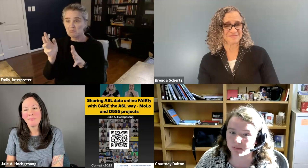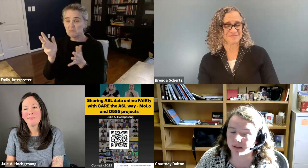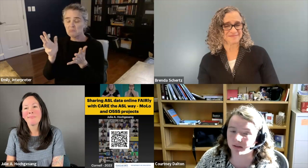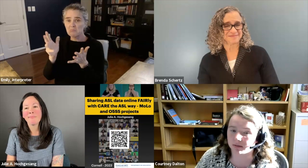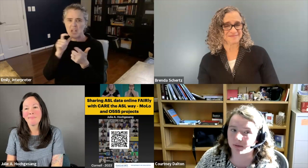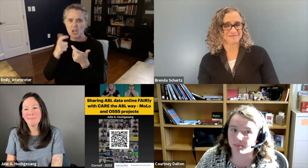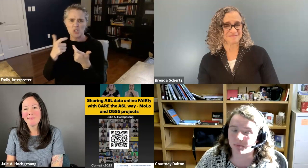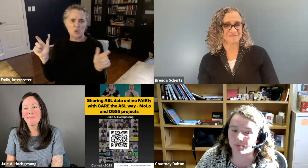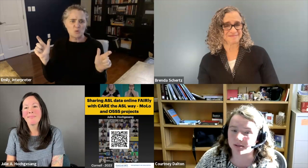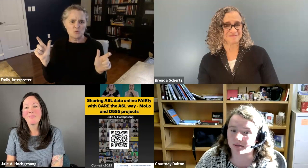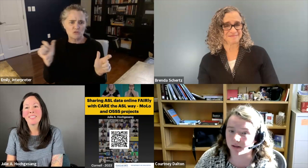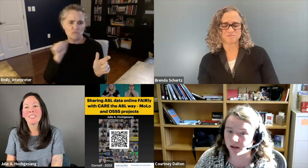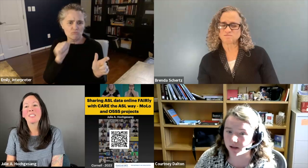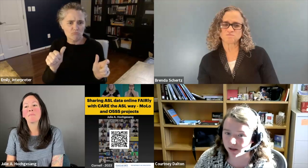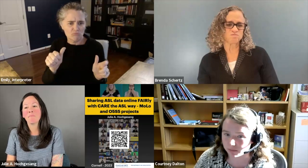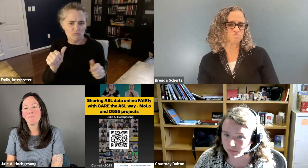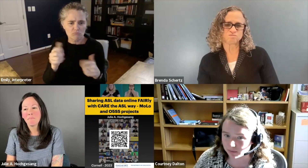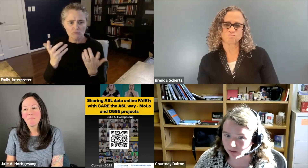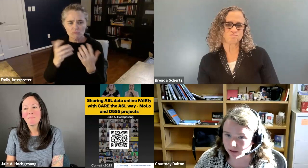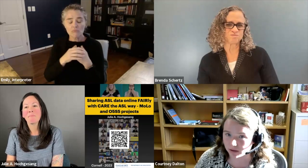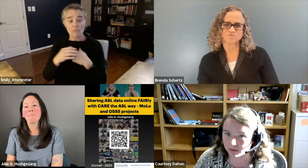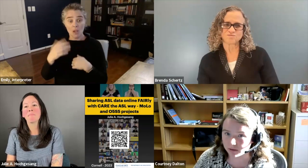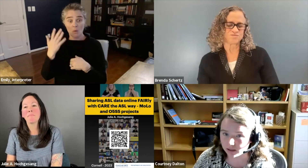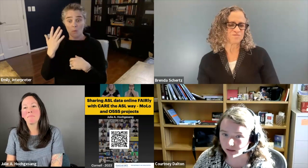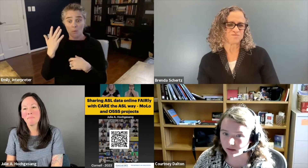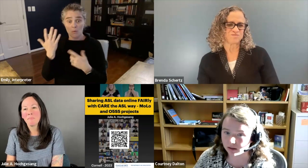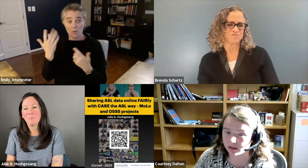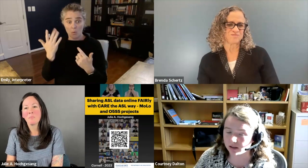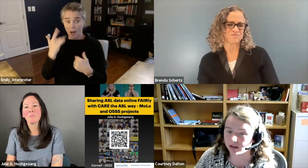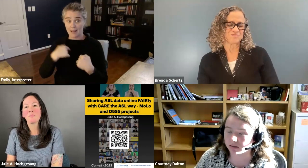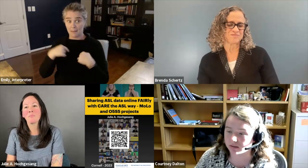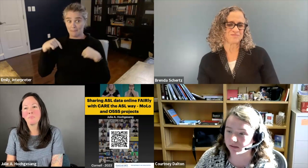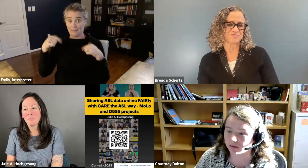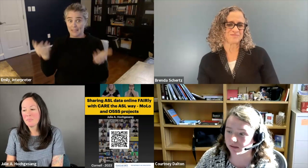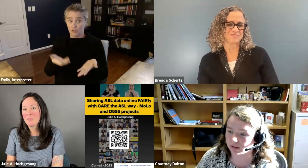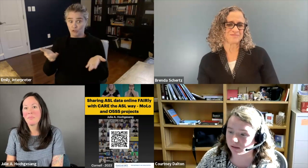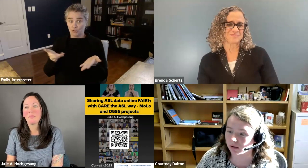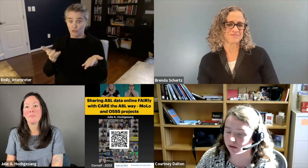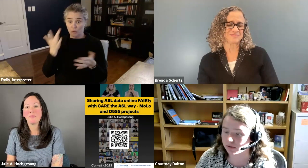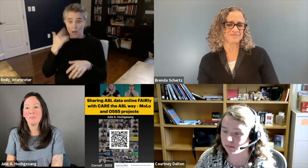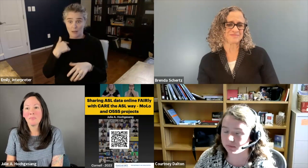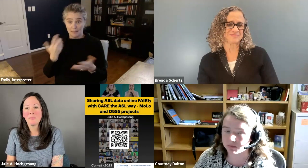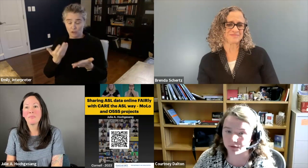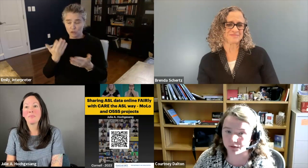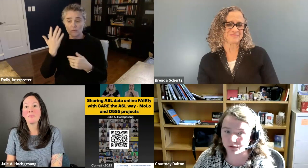mean the the reason I am you know here is is that there are some people who do